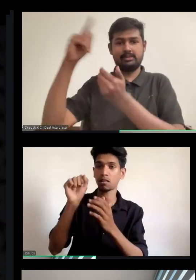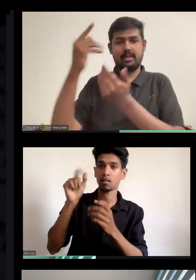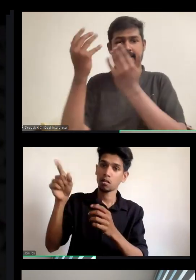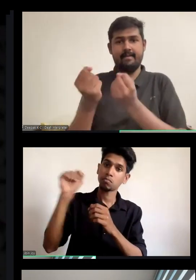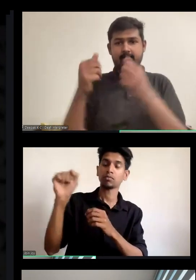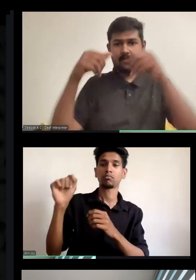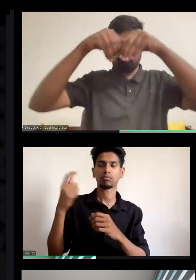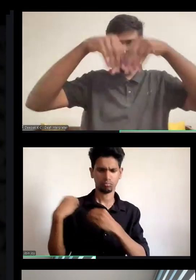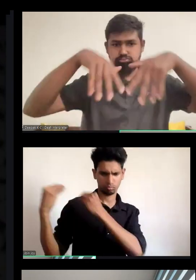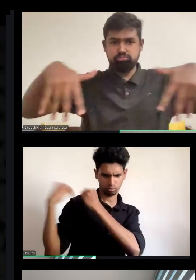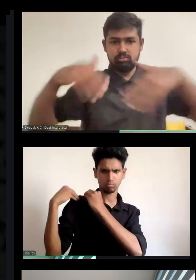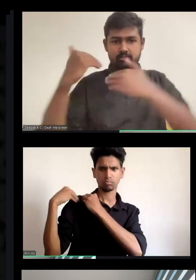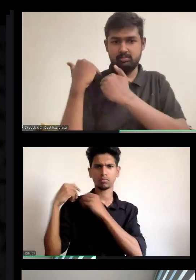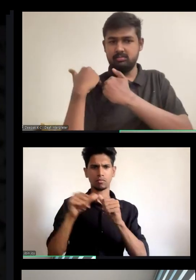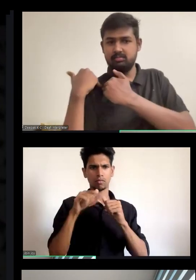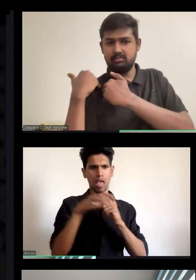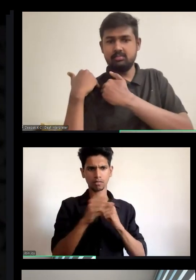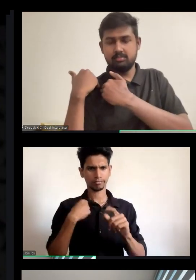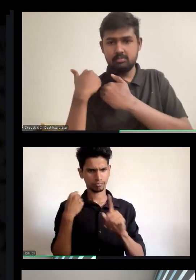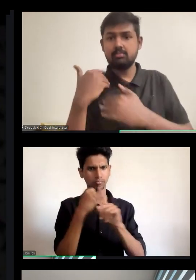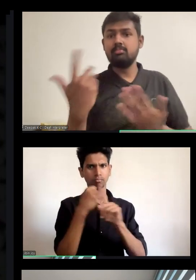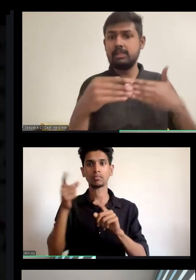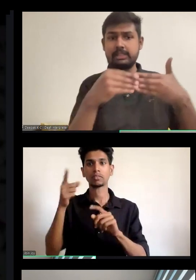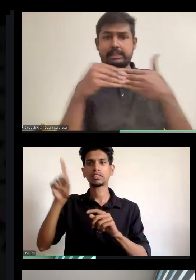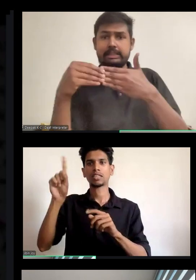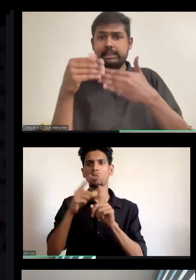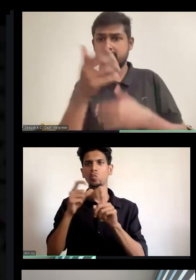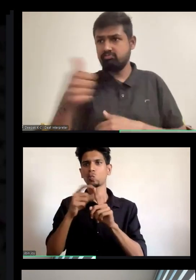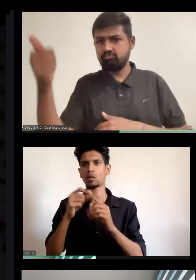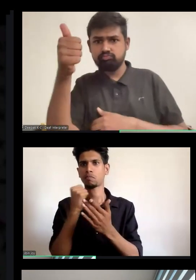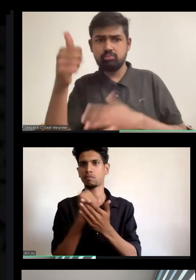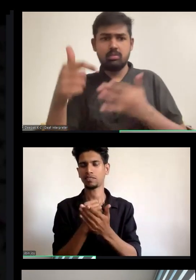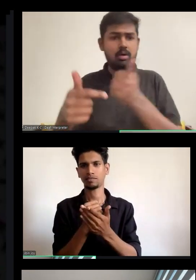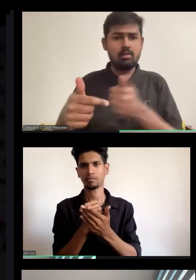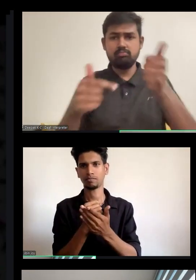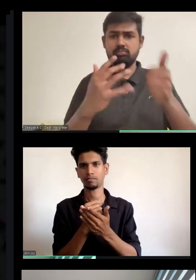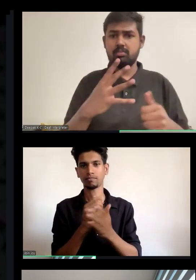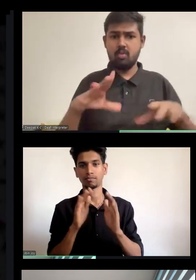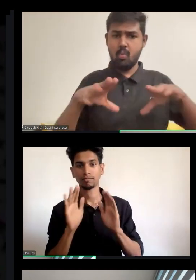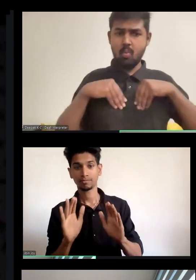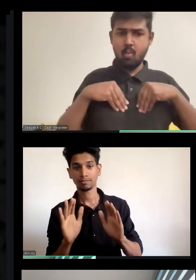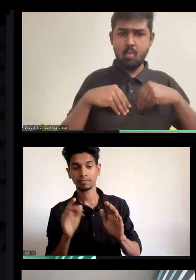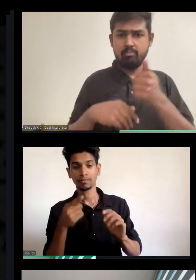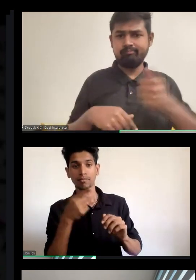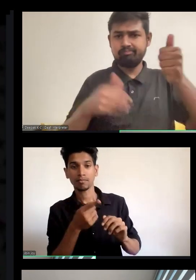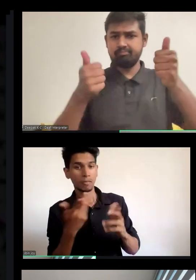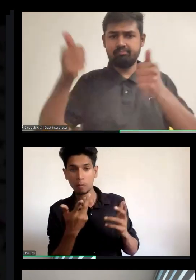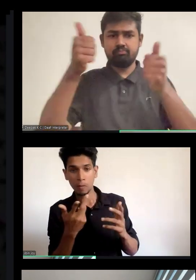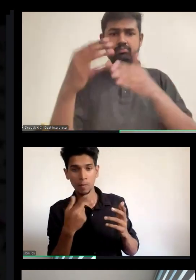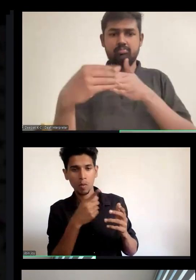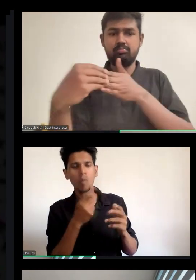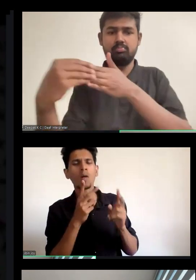And it also urges for the focus to be moved beyond regulatory compliance to the real benefits that